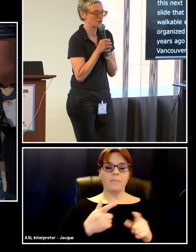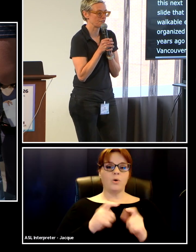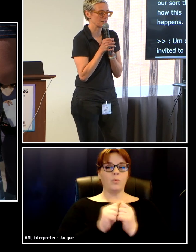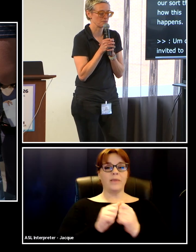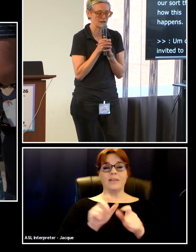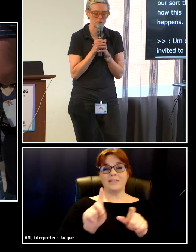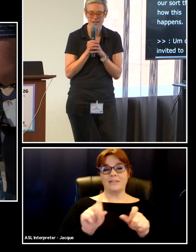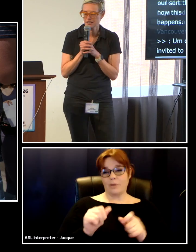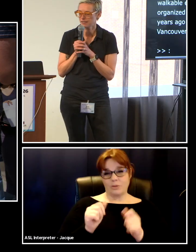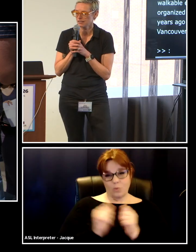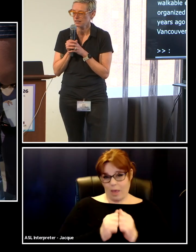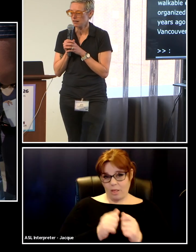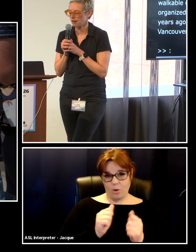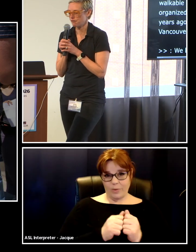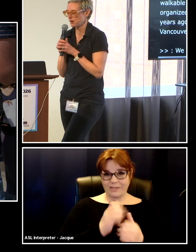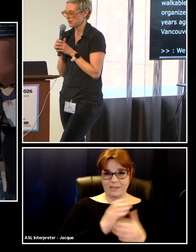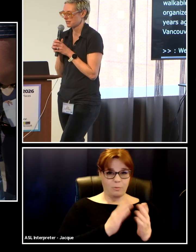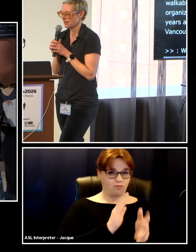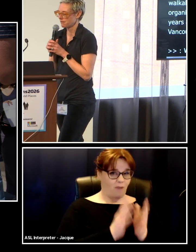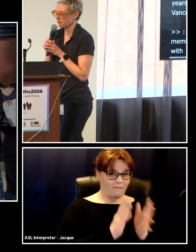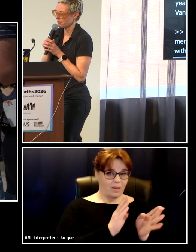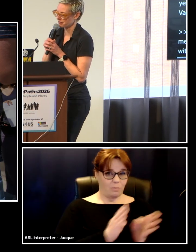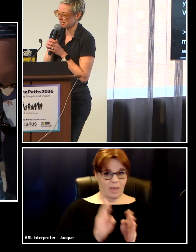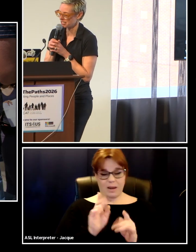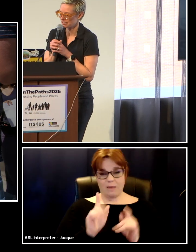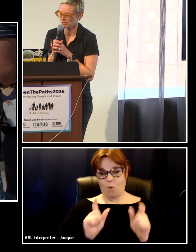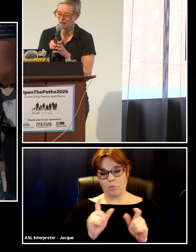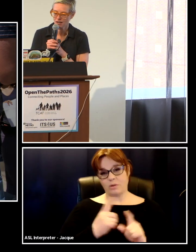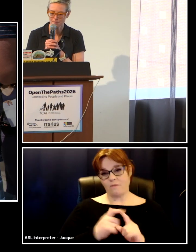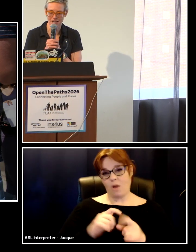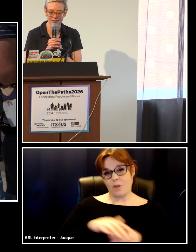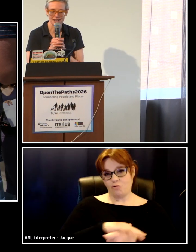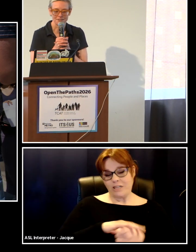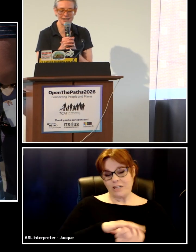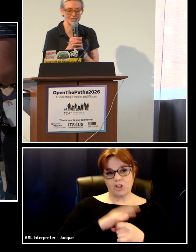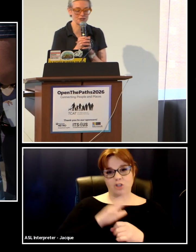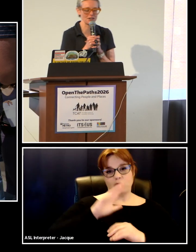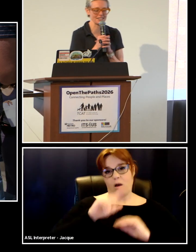traffic and and planning uh folks um from the region to talk about we actually were crossing